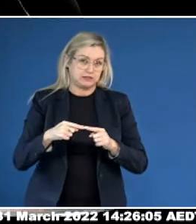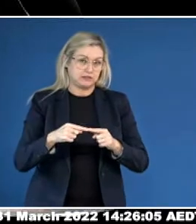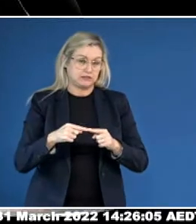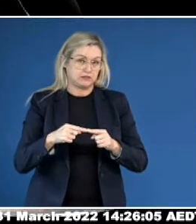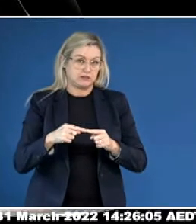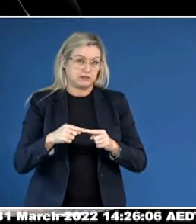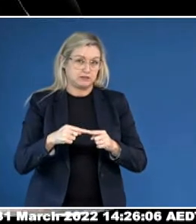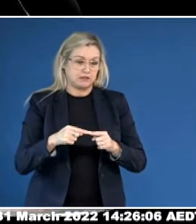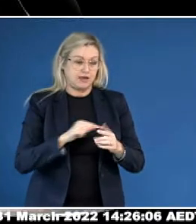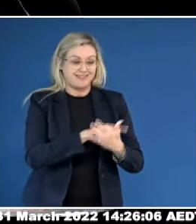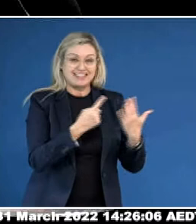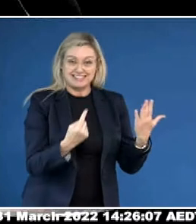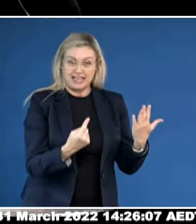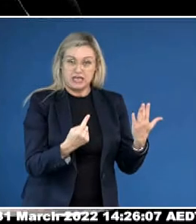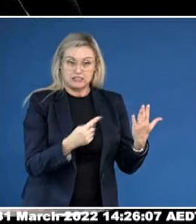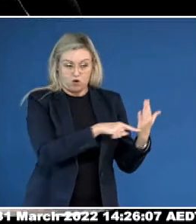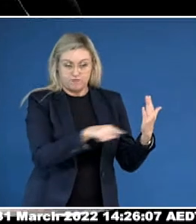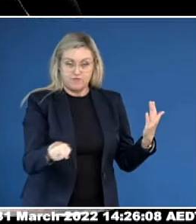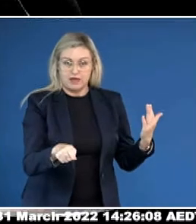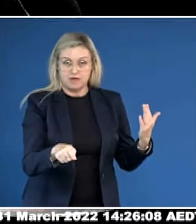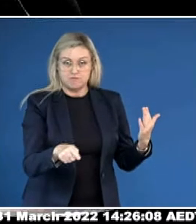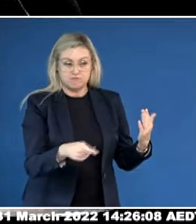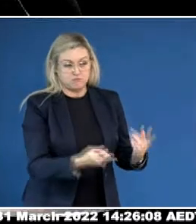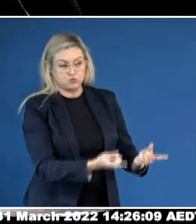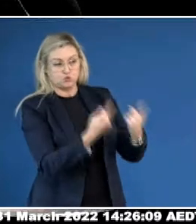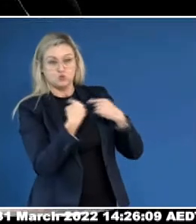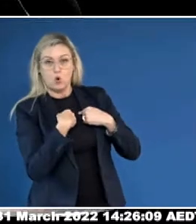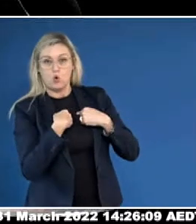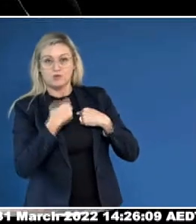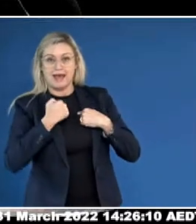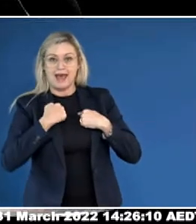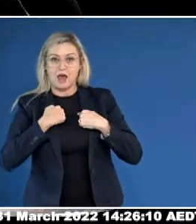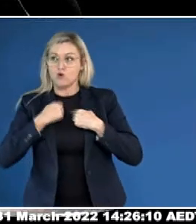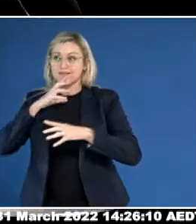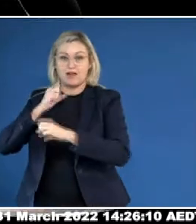specific recommendations to successive Australian Governments about the need to